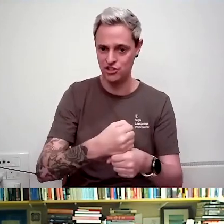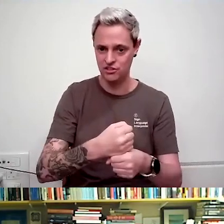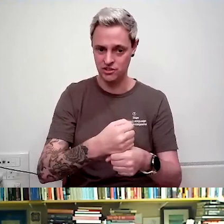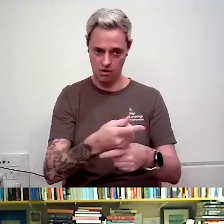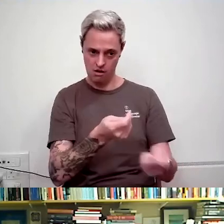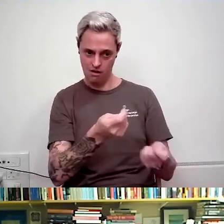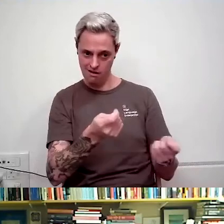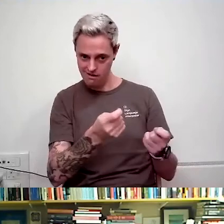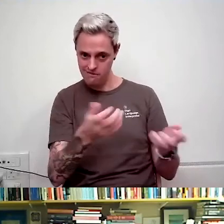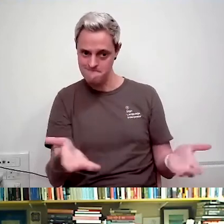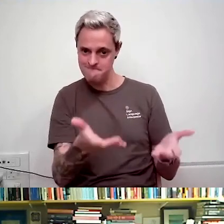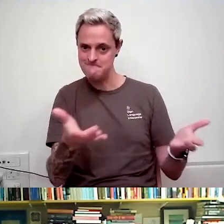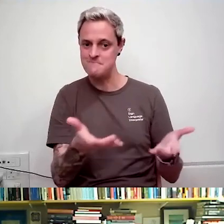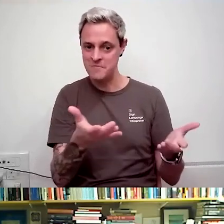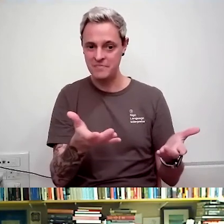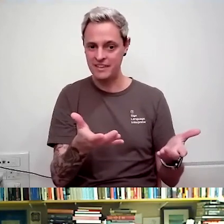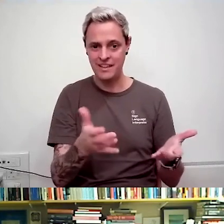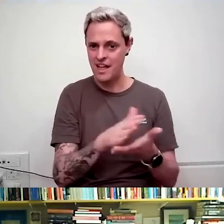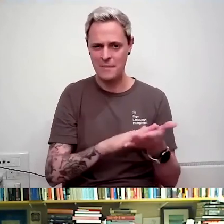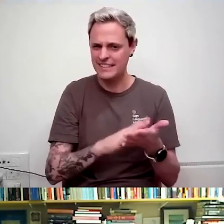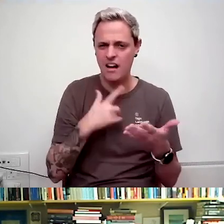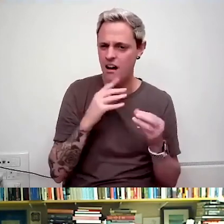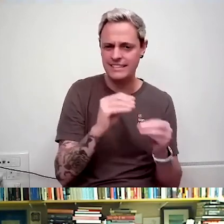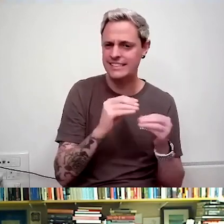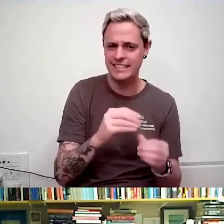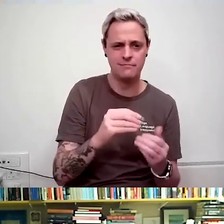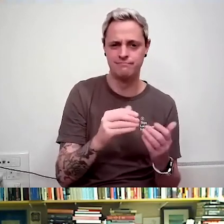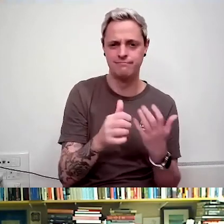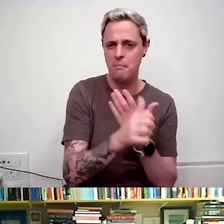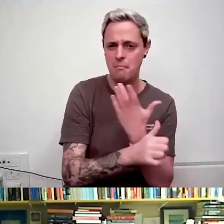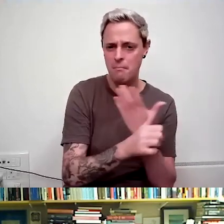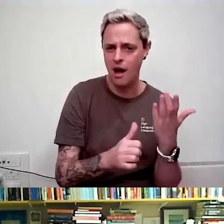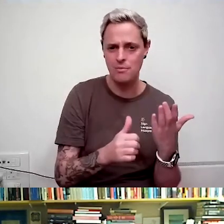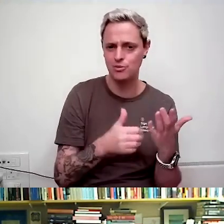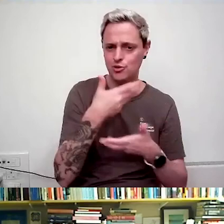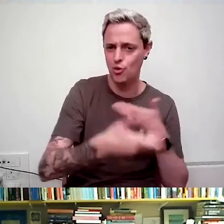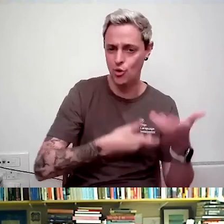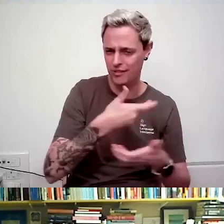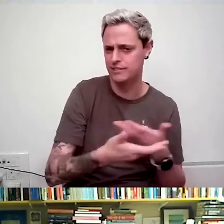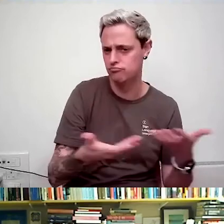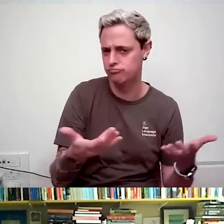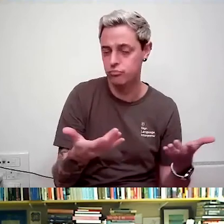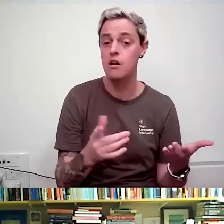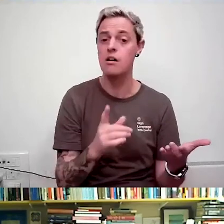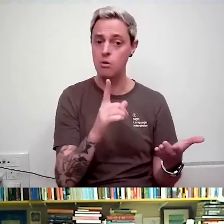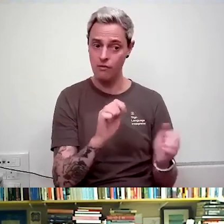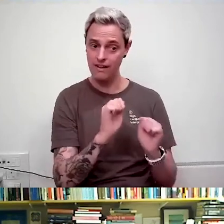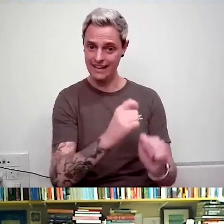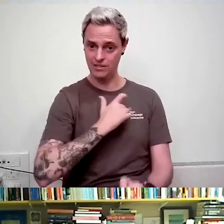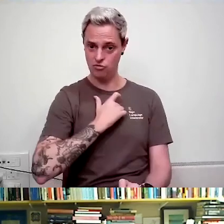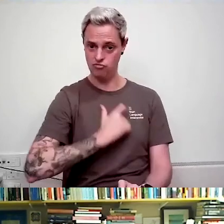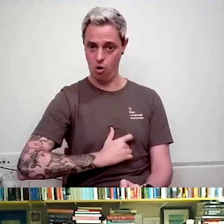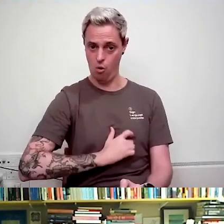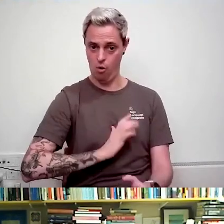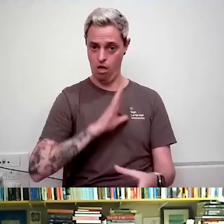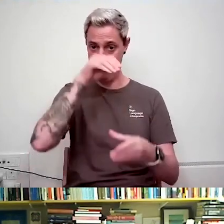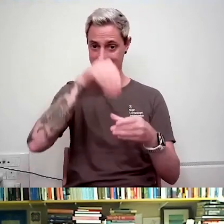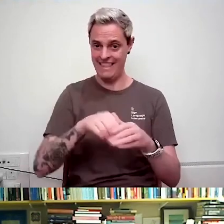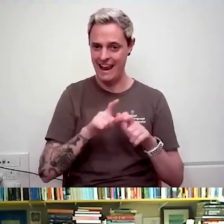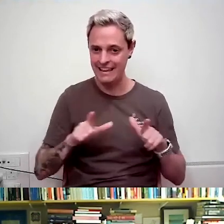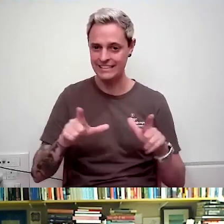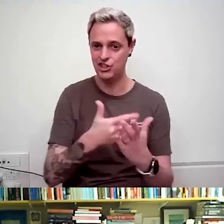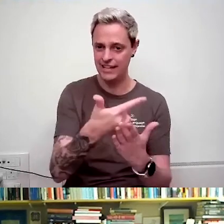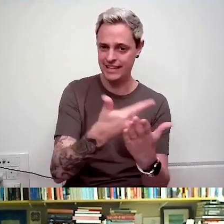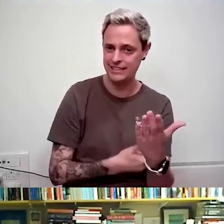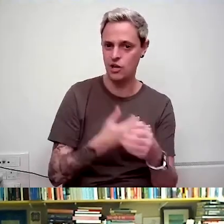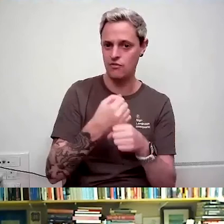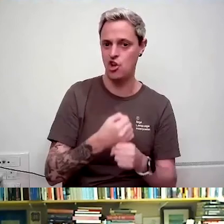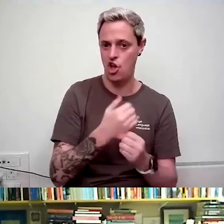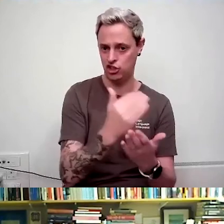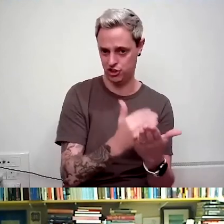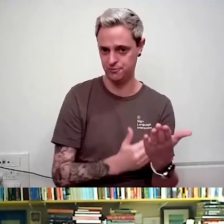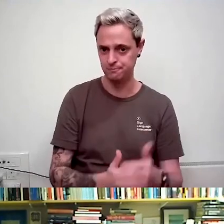I don't discharge that by teaching him Bible stories, but I do discharge that by helping him to understand his role in the liturgy of the church and